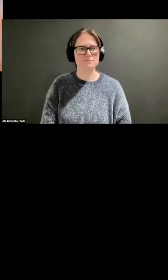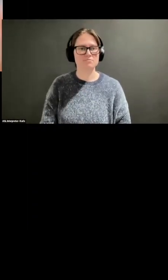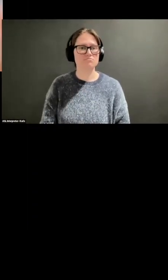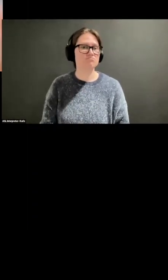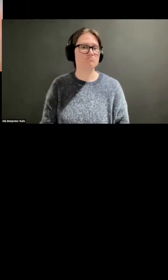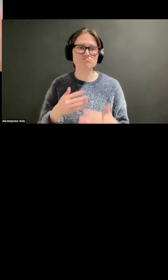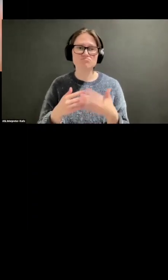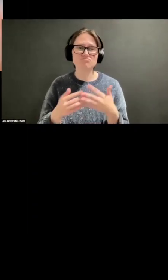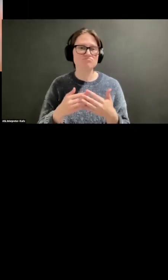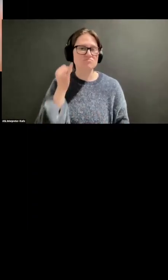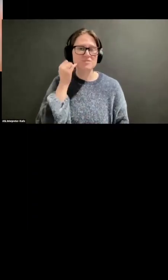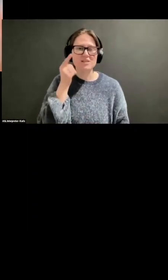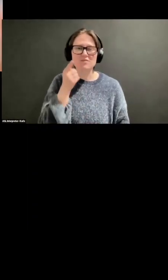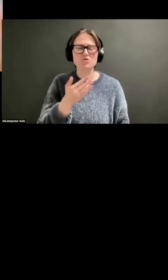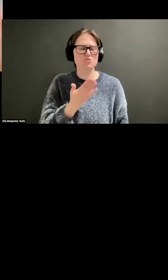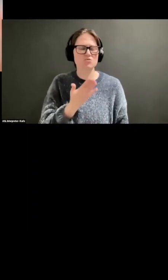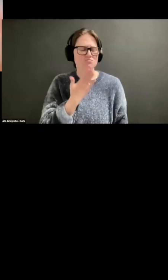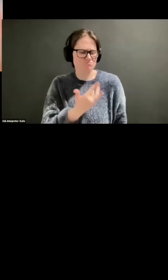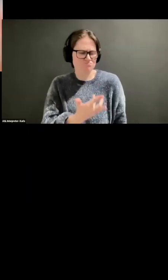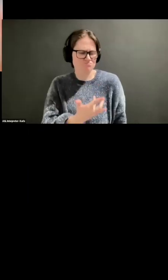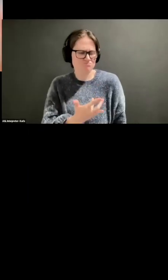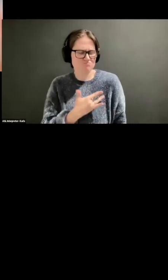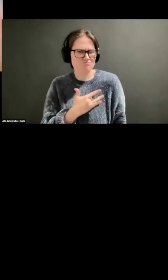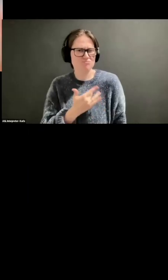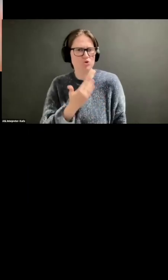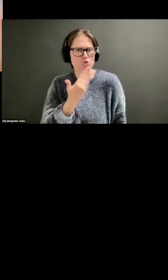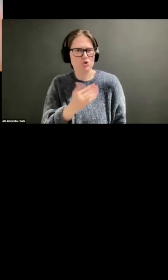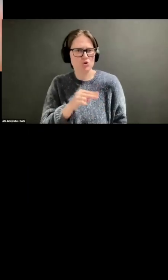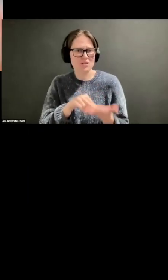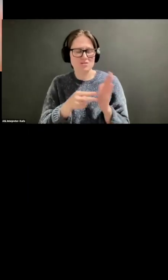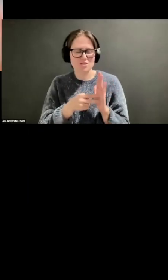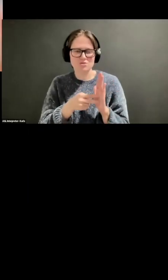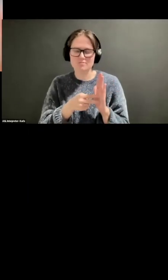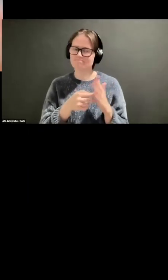the best intention you need to know that your love,